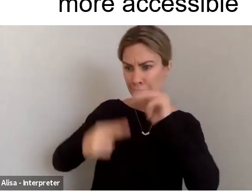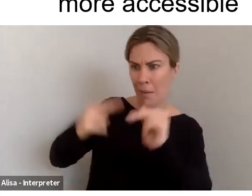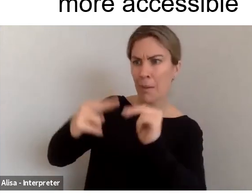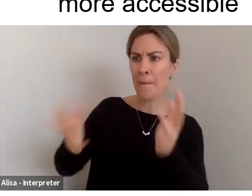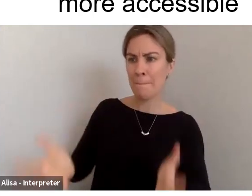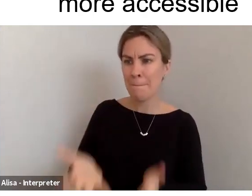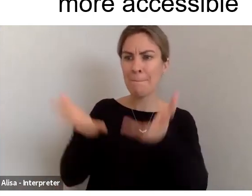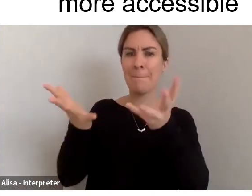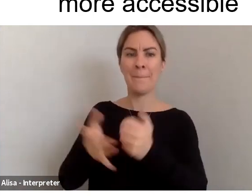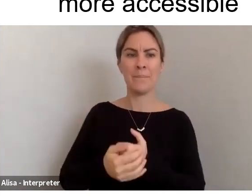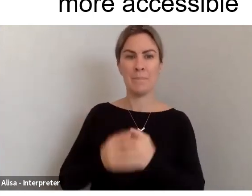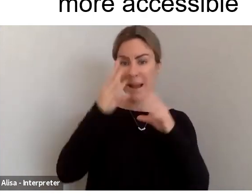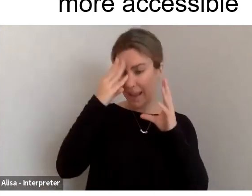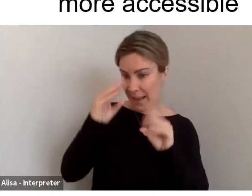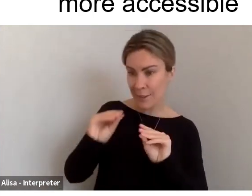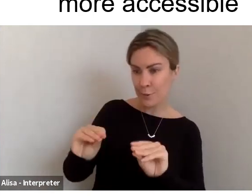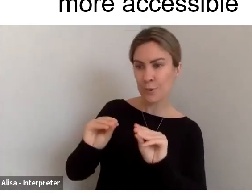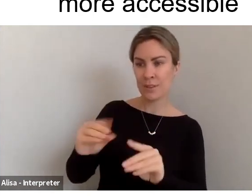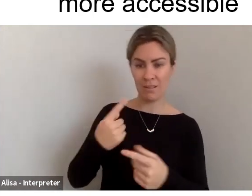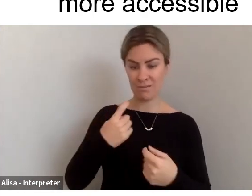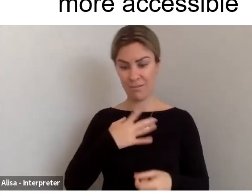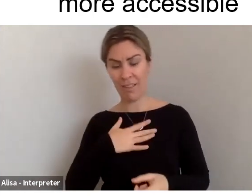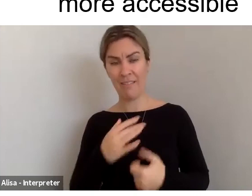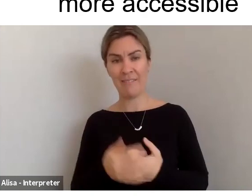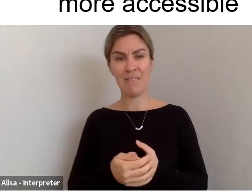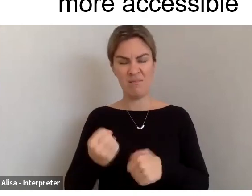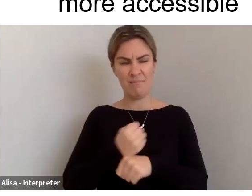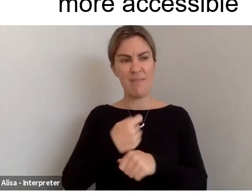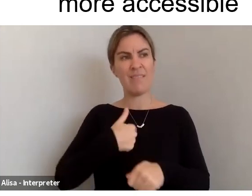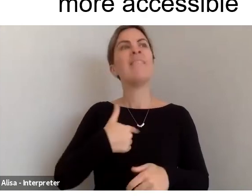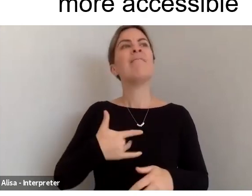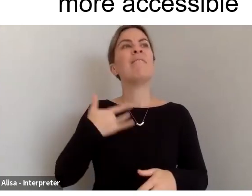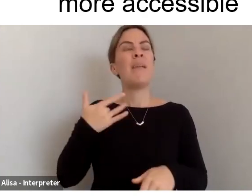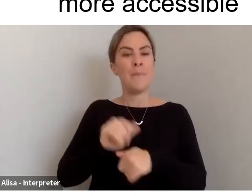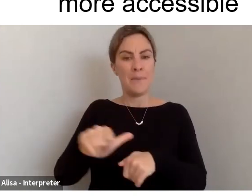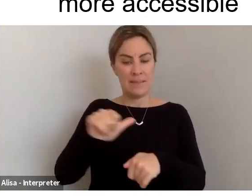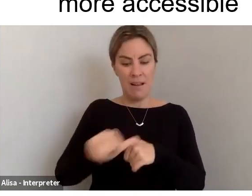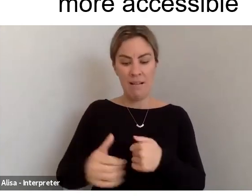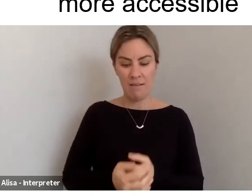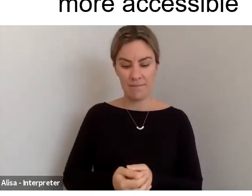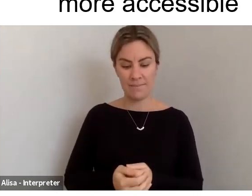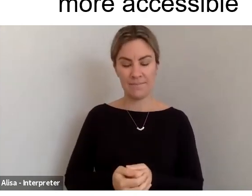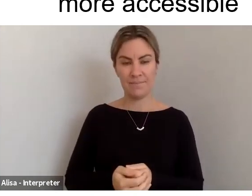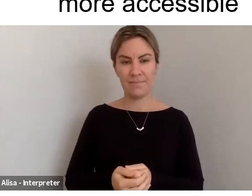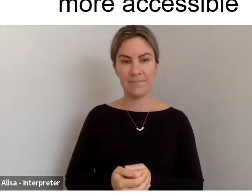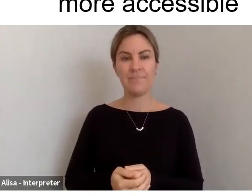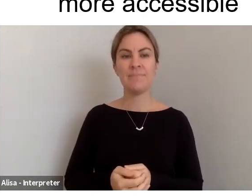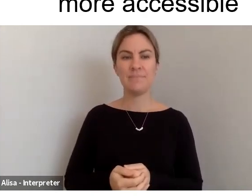yourself. You can make yourself feel better. Yes, there are bad things and awful things, but that is just